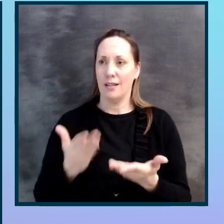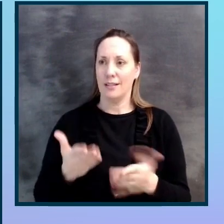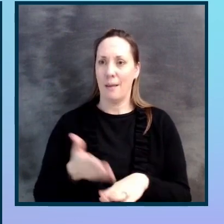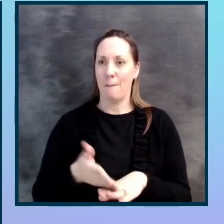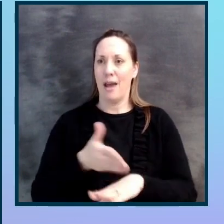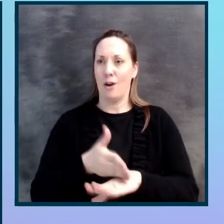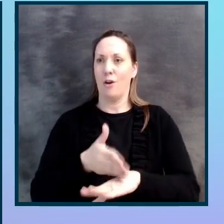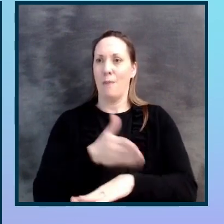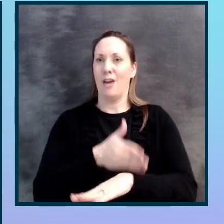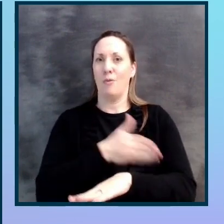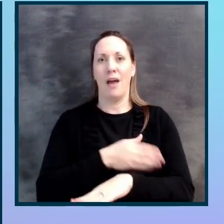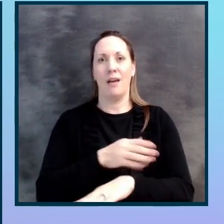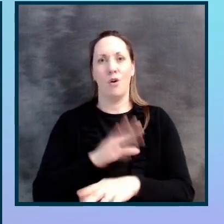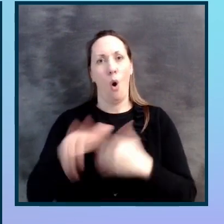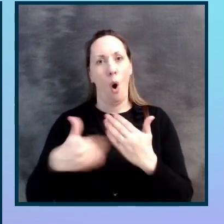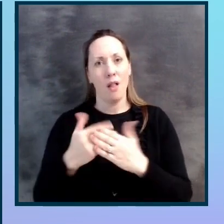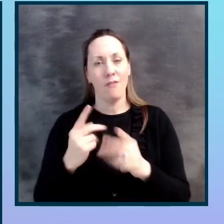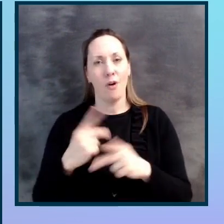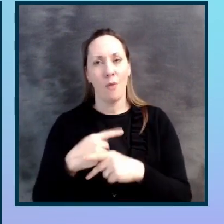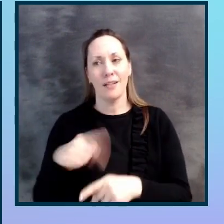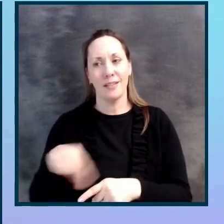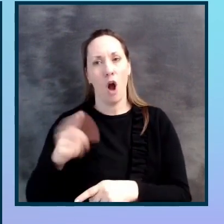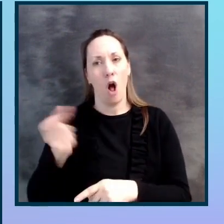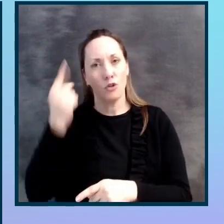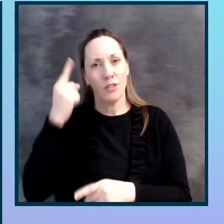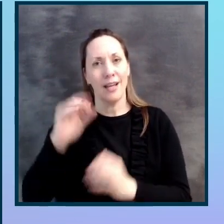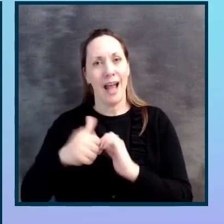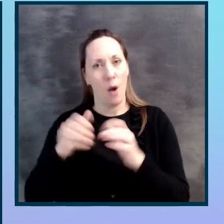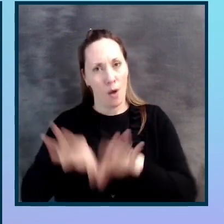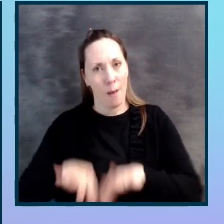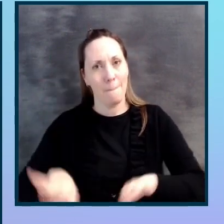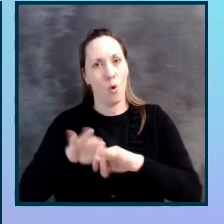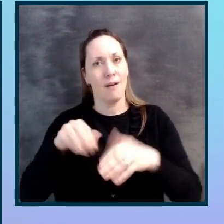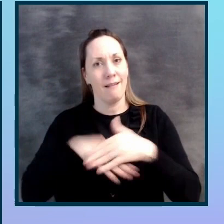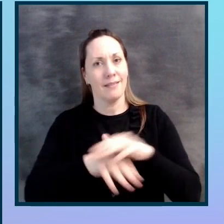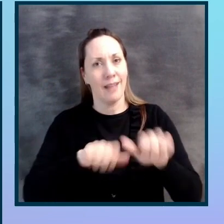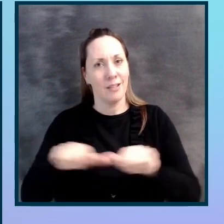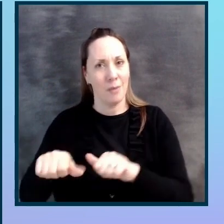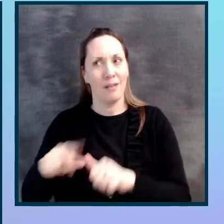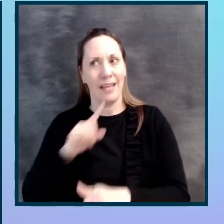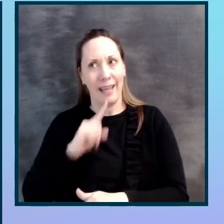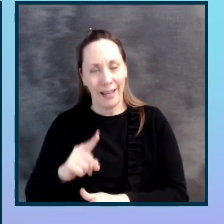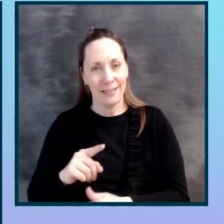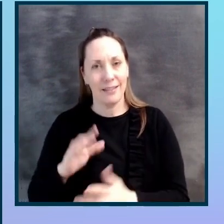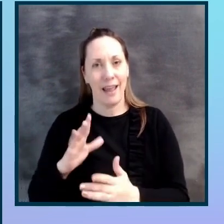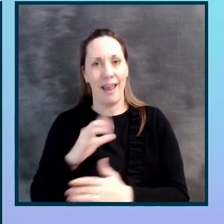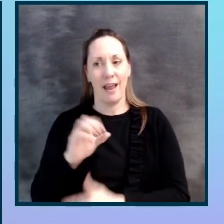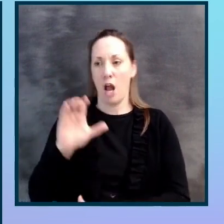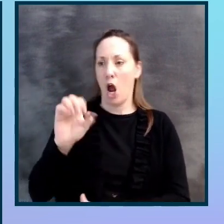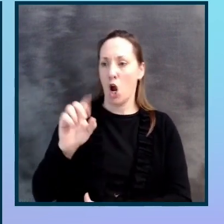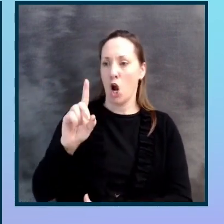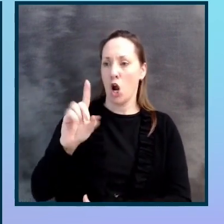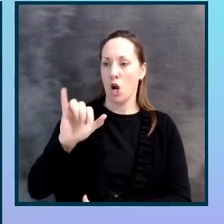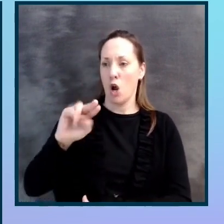because they all understand how important the accessibility is in the coding and stuff like that now that it's just awesome to see